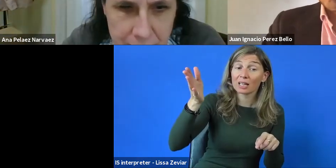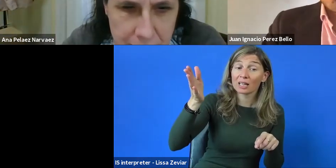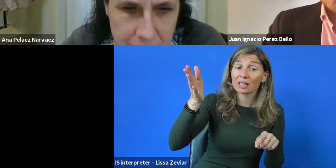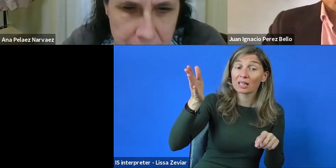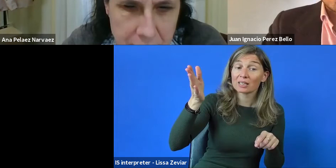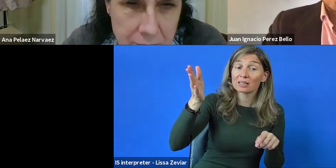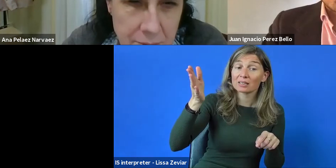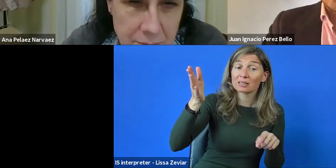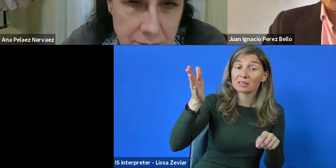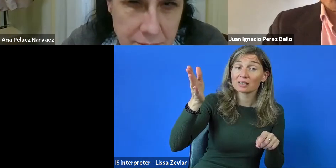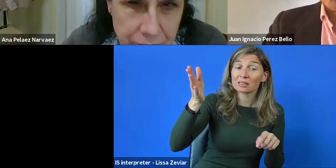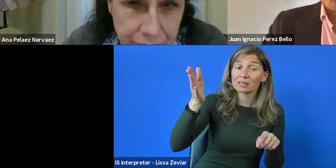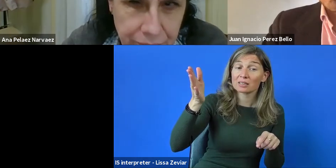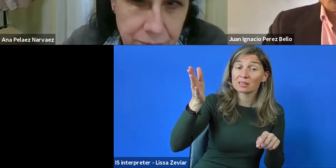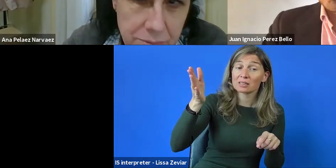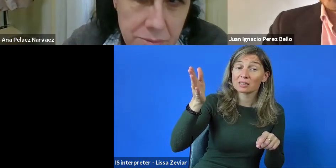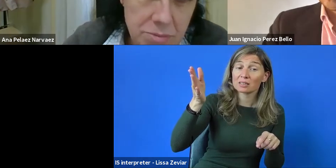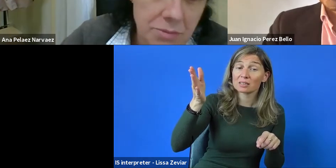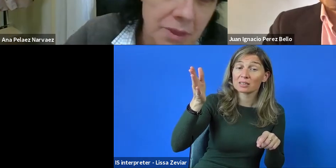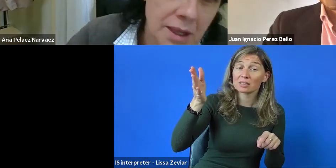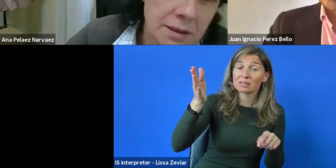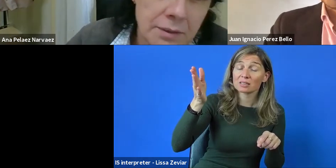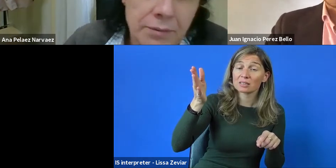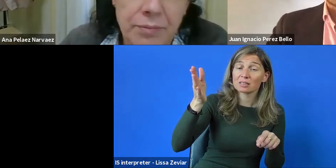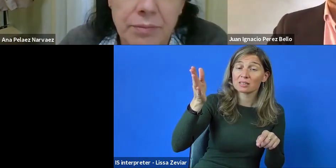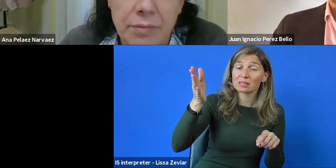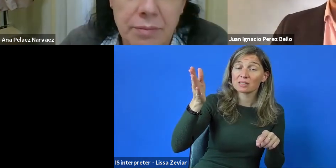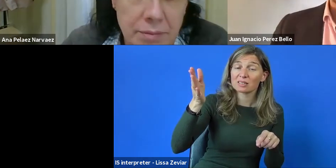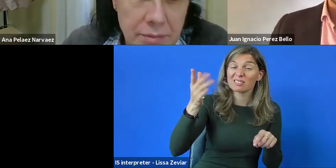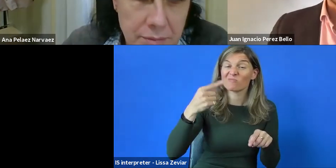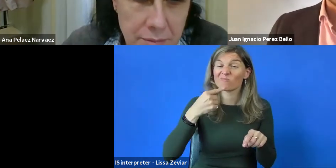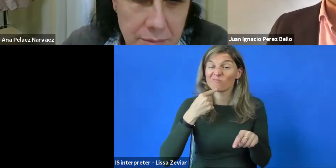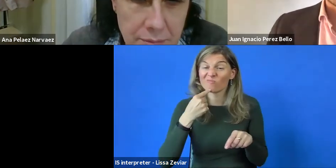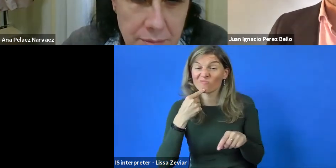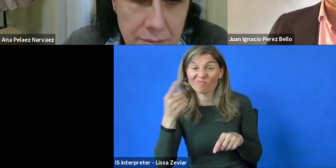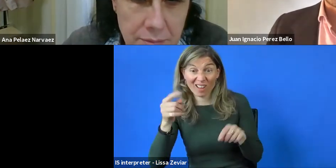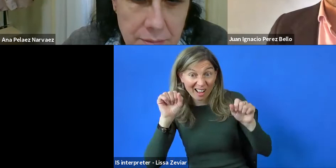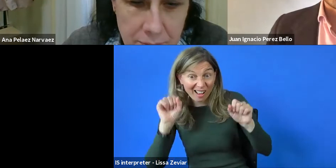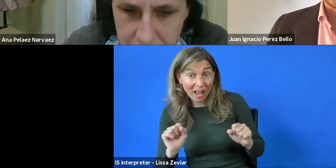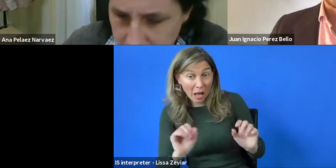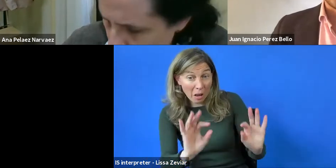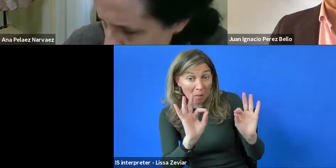whether the woman would find suitable mental Healthcare in Iraq.